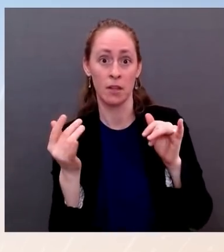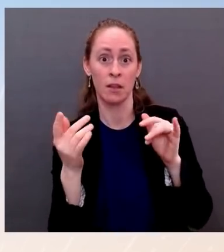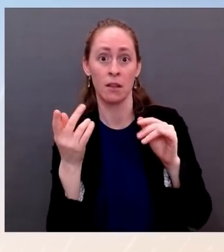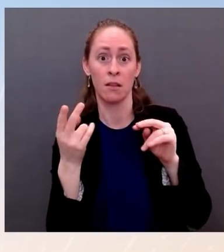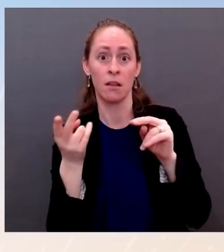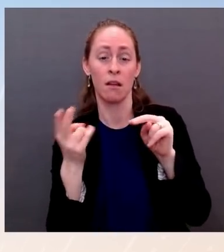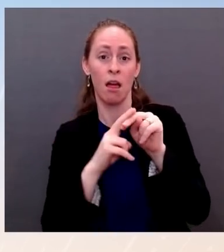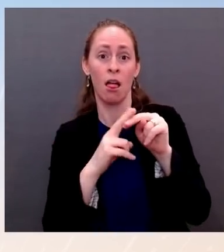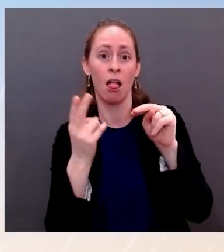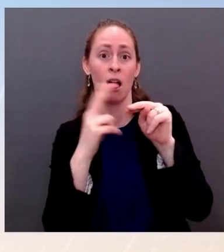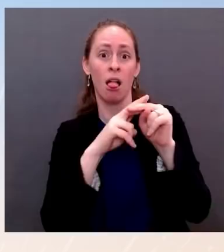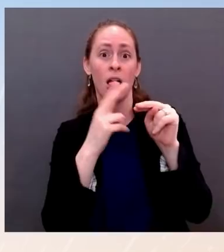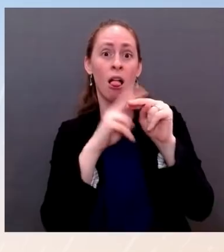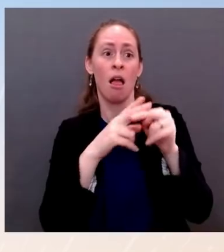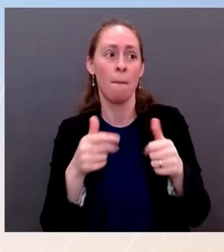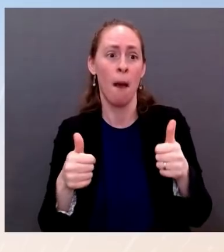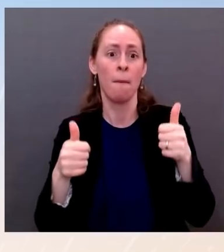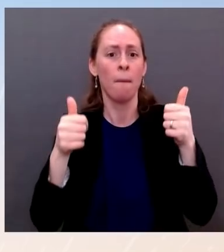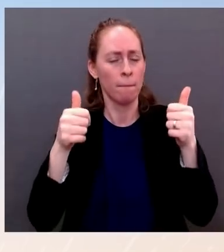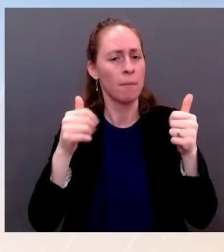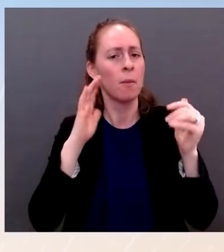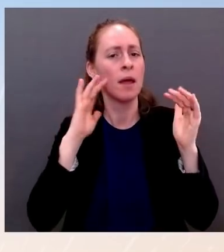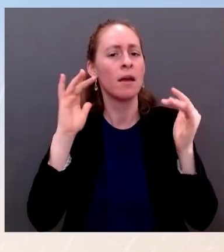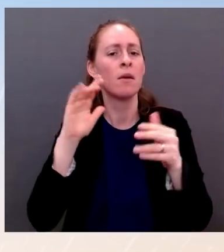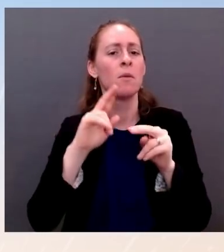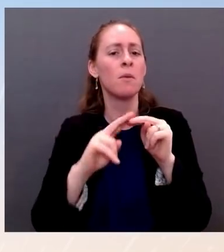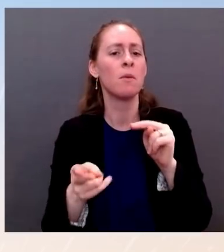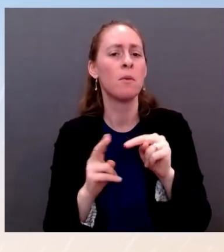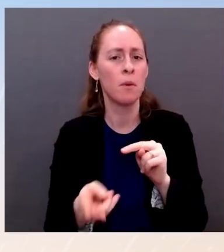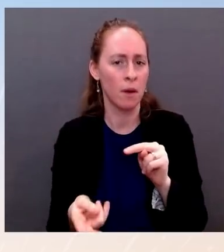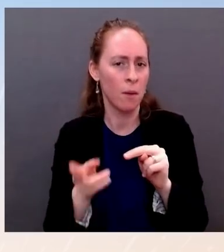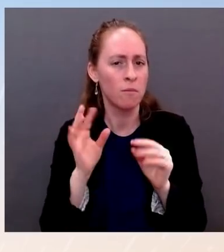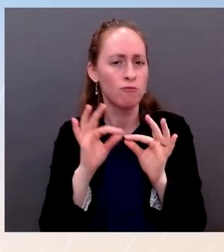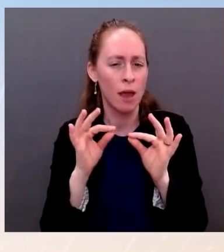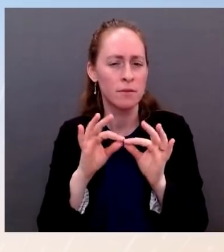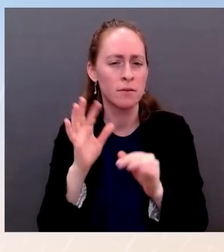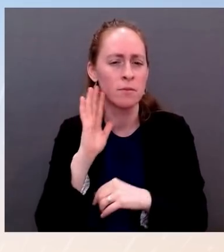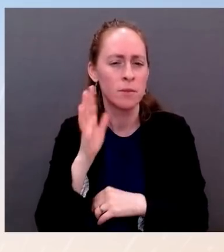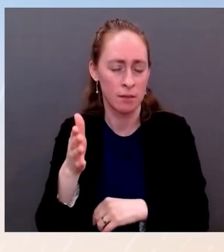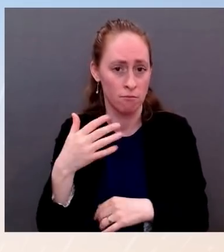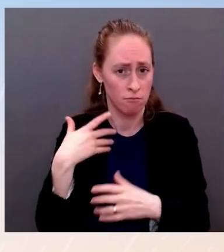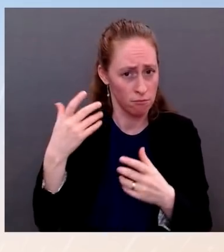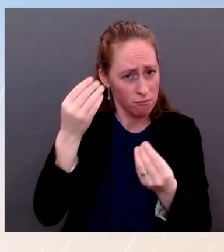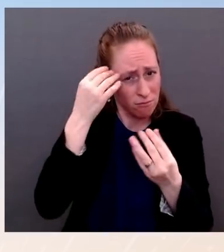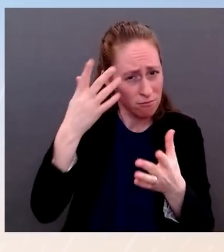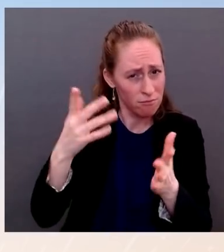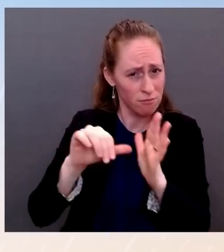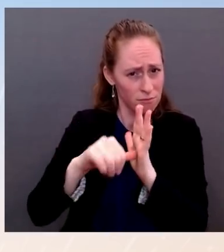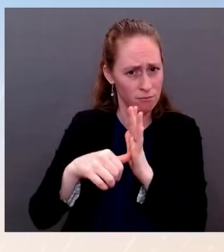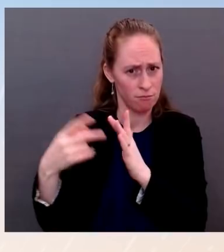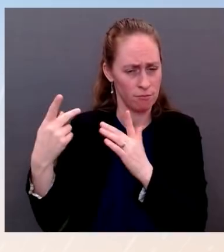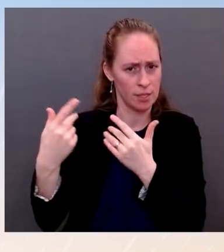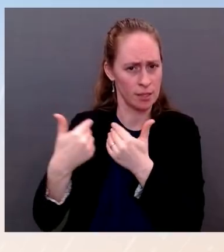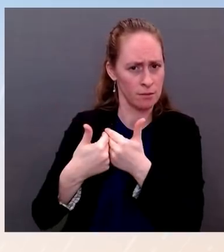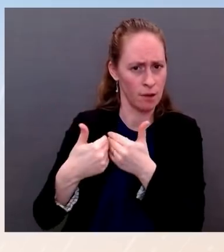has announced about recalibrating over the course of the coming months. And he's obviously nominated a number of individuals to fill the board,